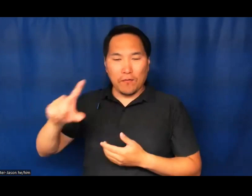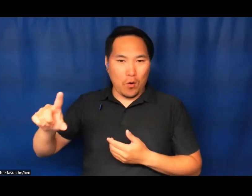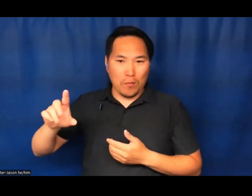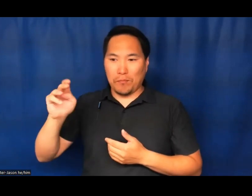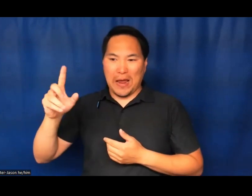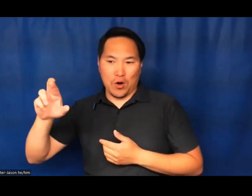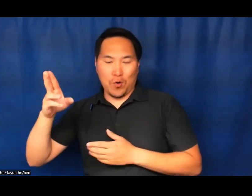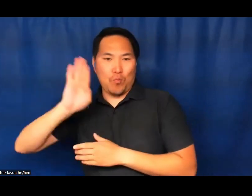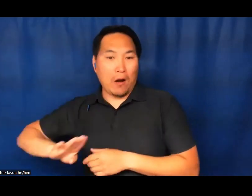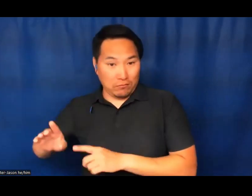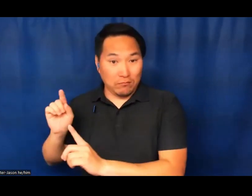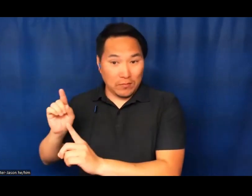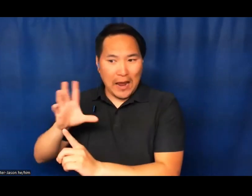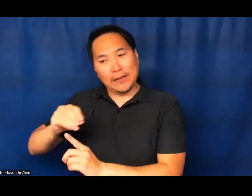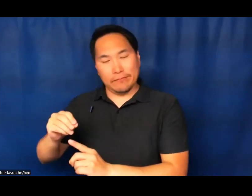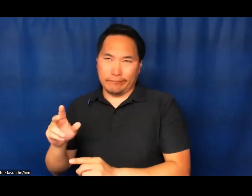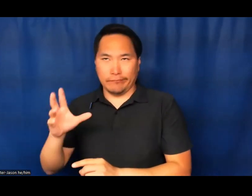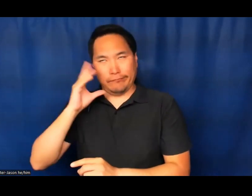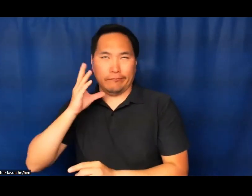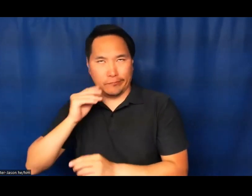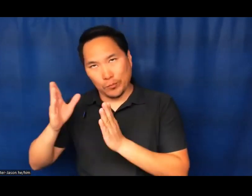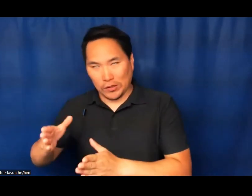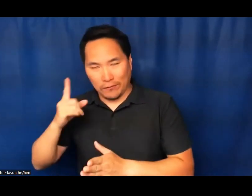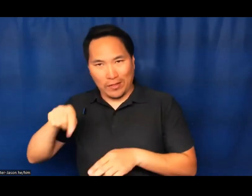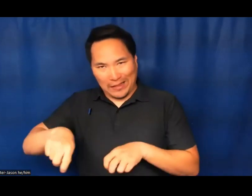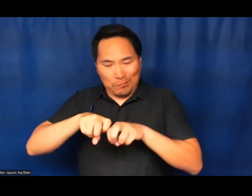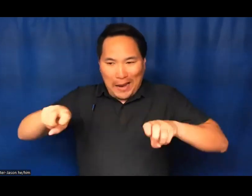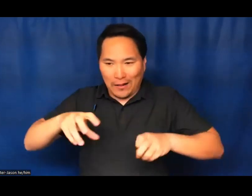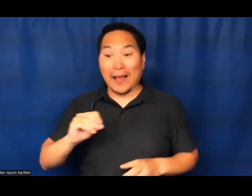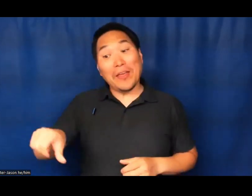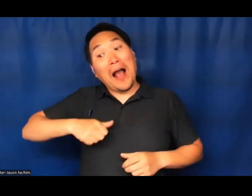Brown and Veteran of this program and finally one of the other Veterans of this program,